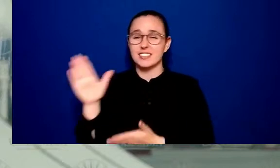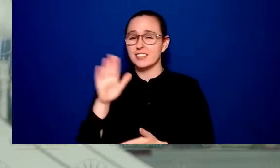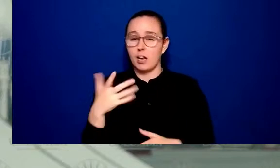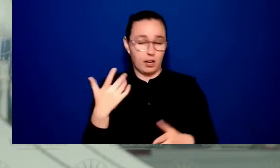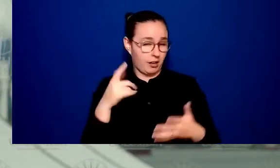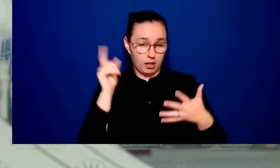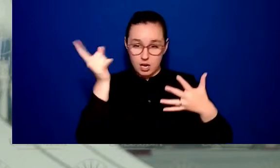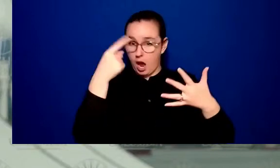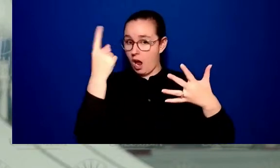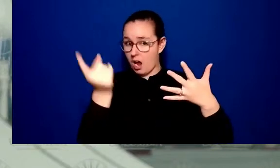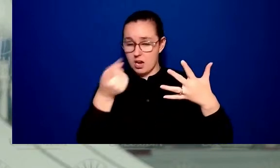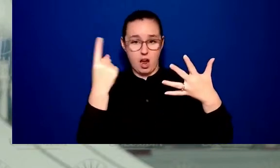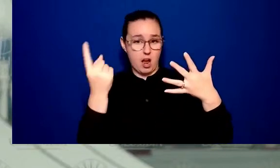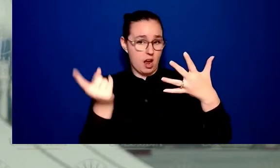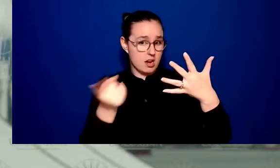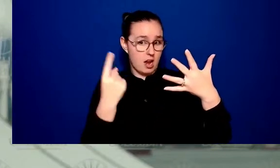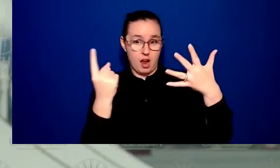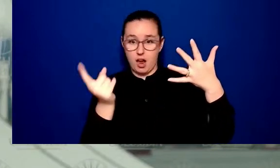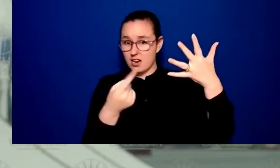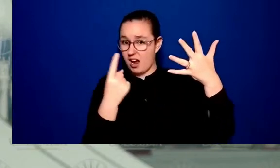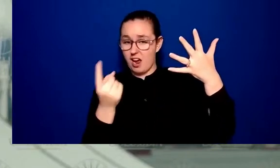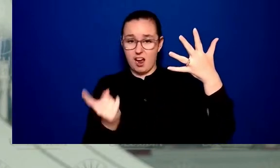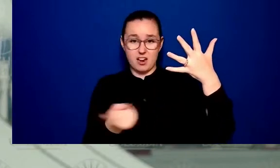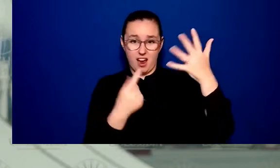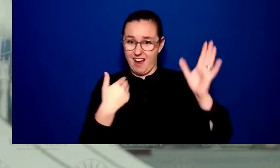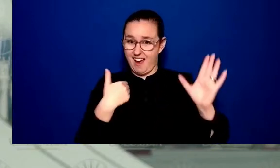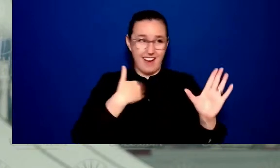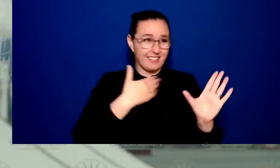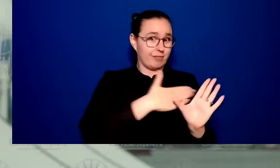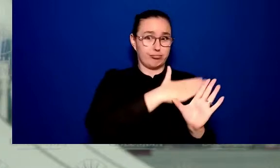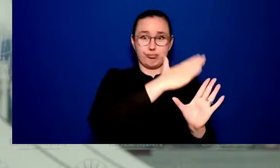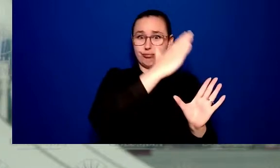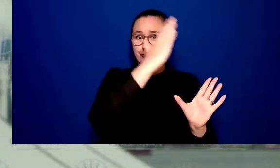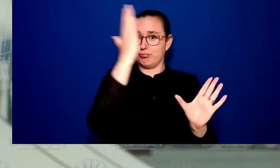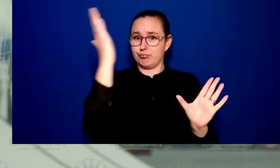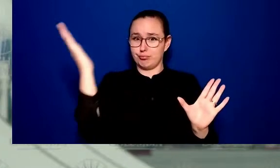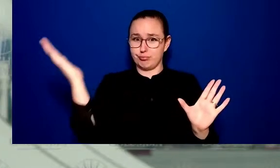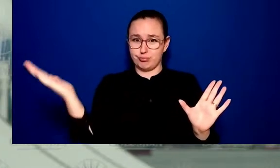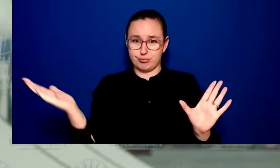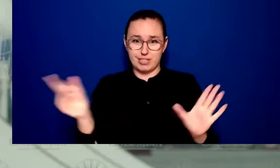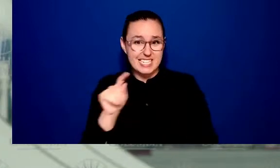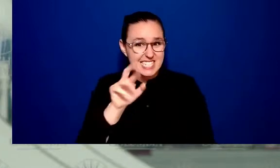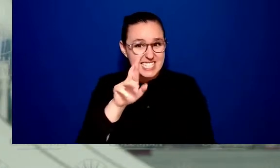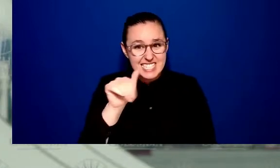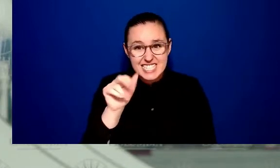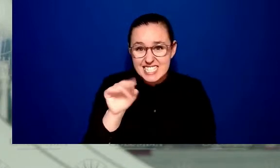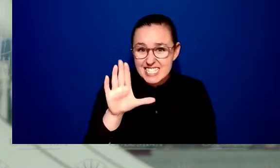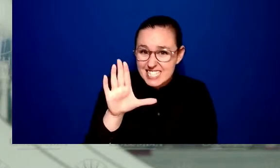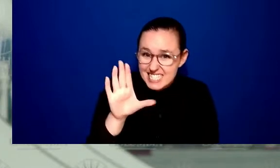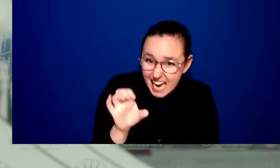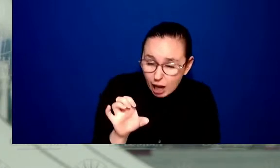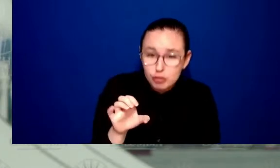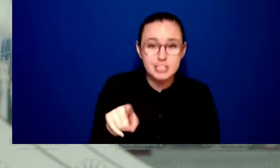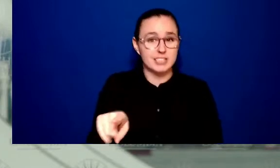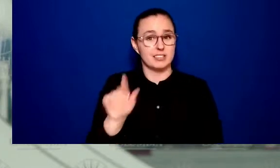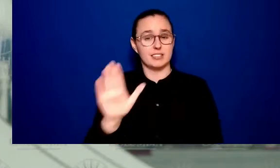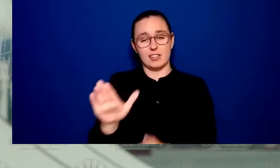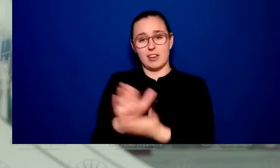and Stewart at the Stewart Health Center in terrorists, Um, Coast Mountain College and